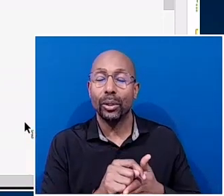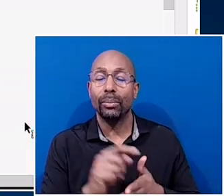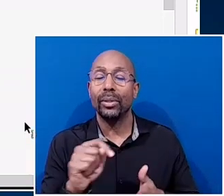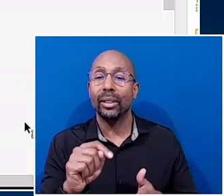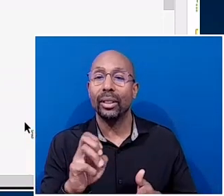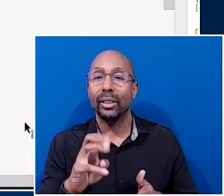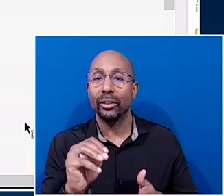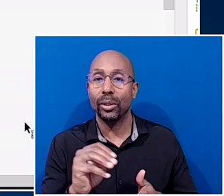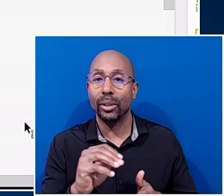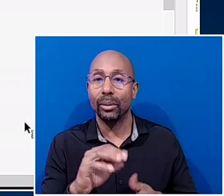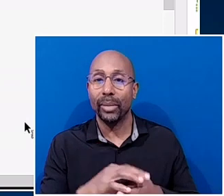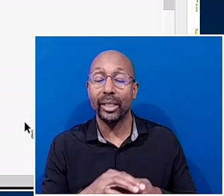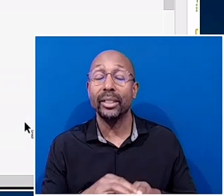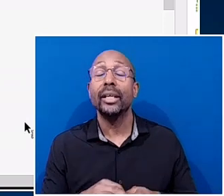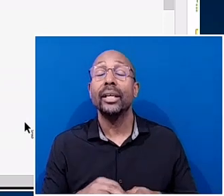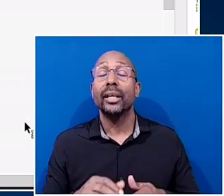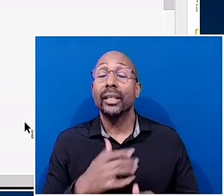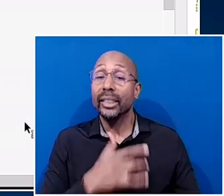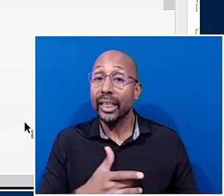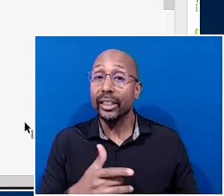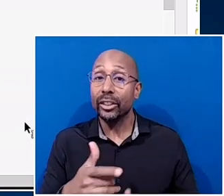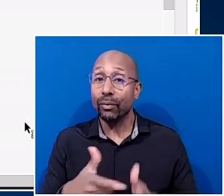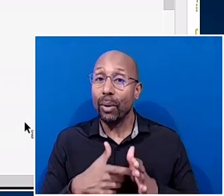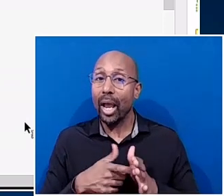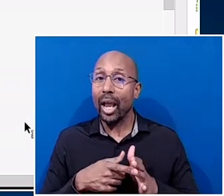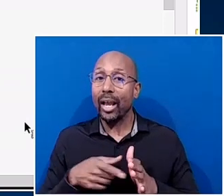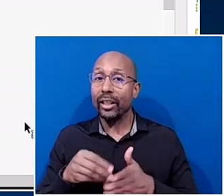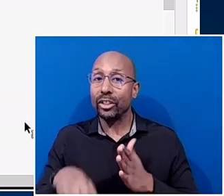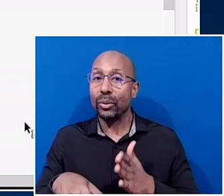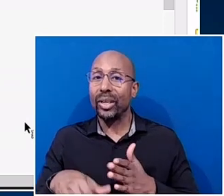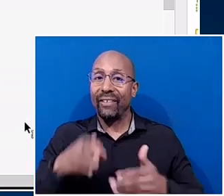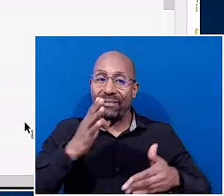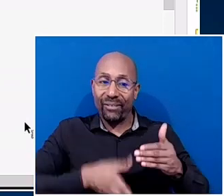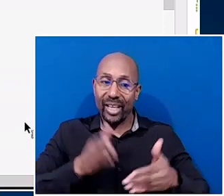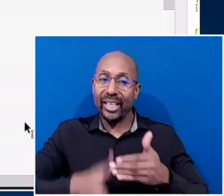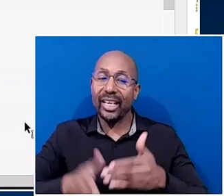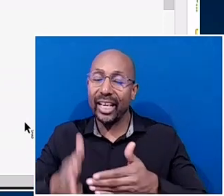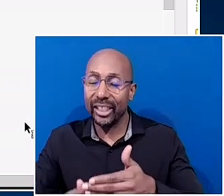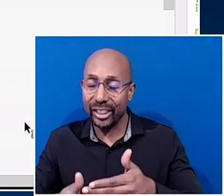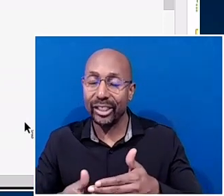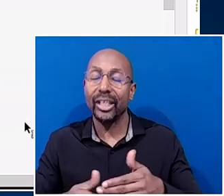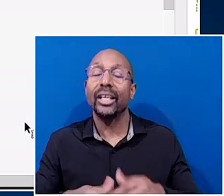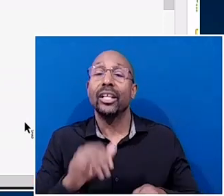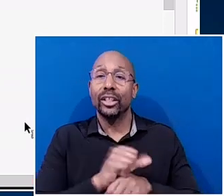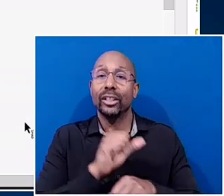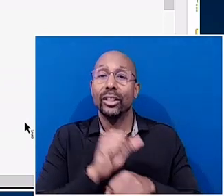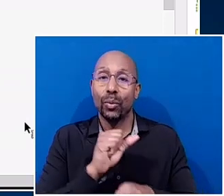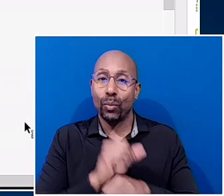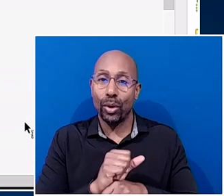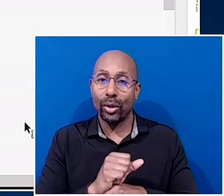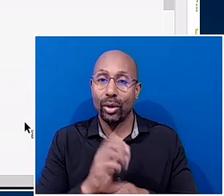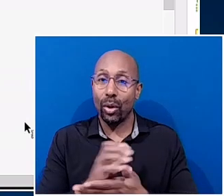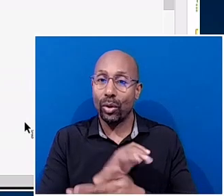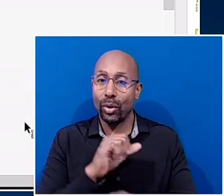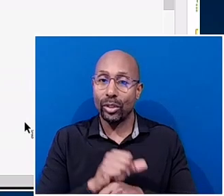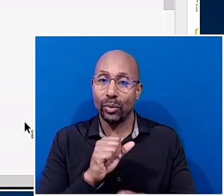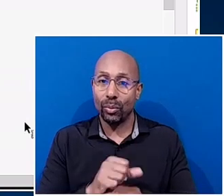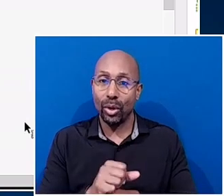leave of absence. In the vast majority of cases students who are in term-based programs, if they withdraw, they withdraw from all their